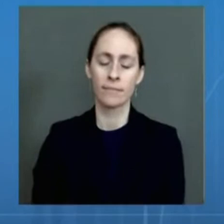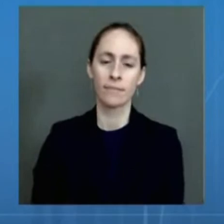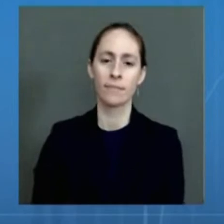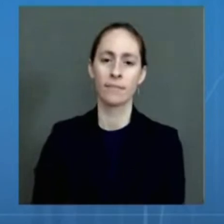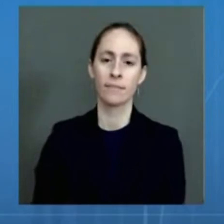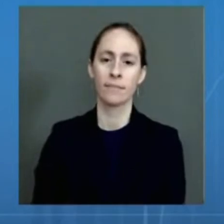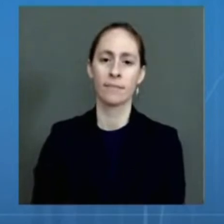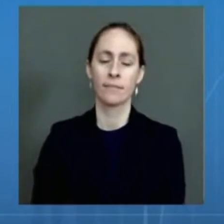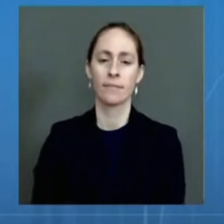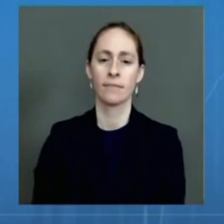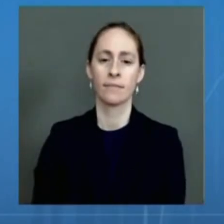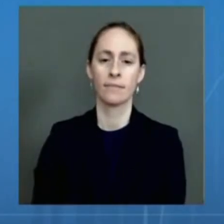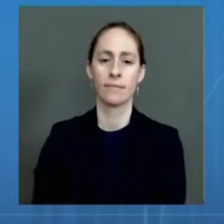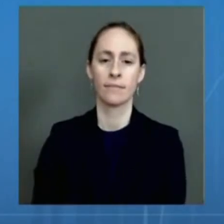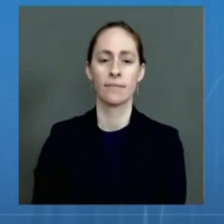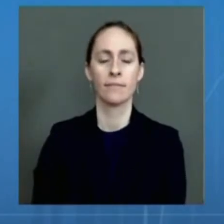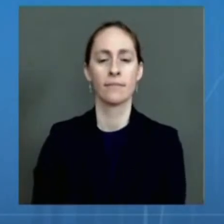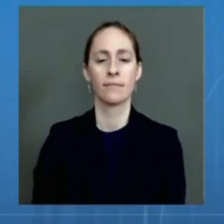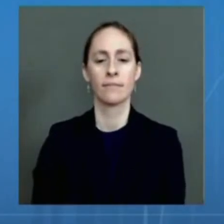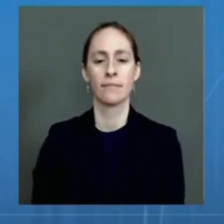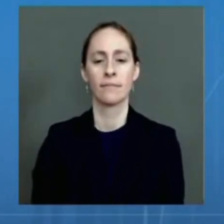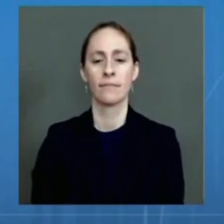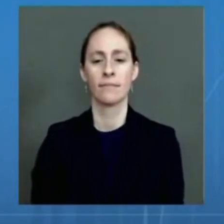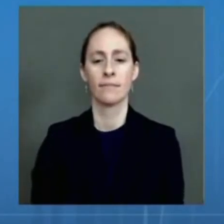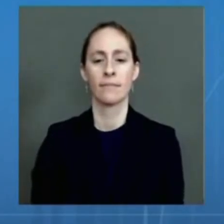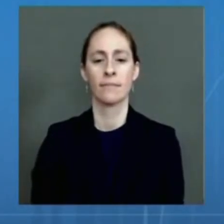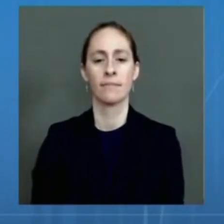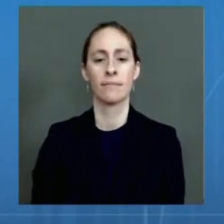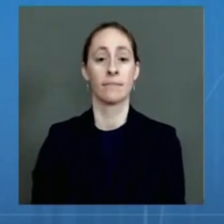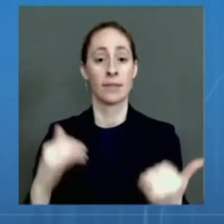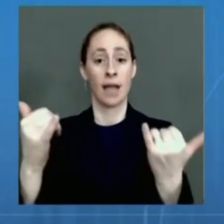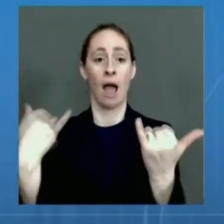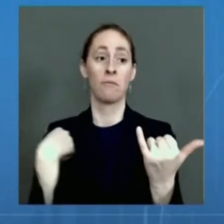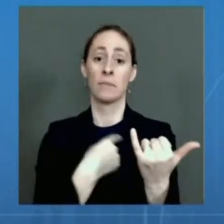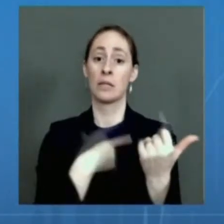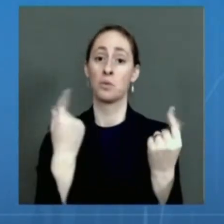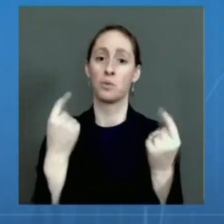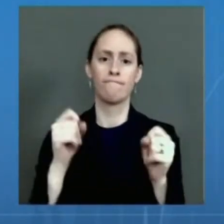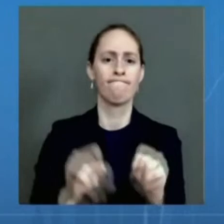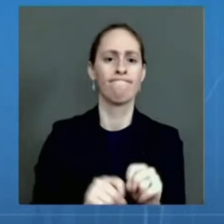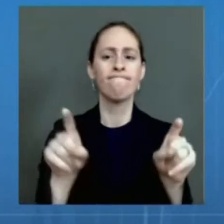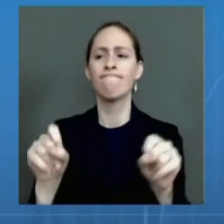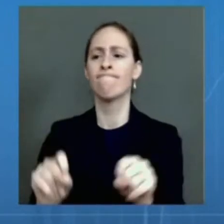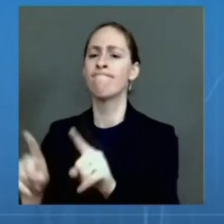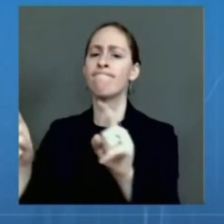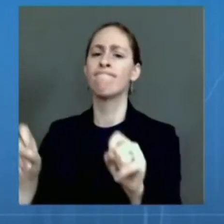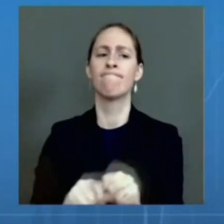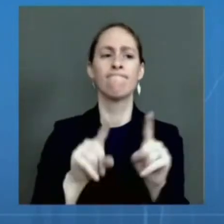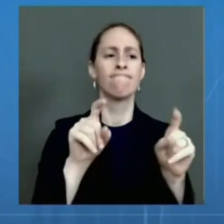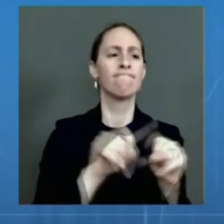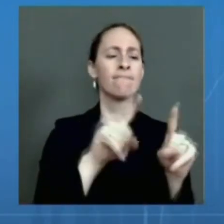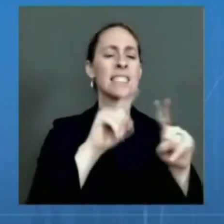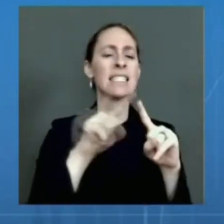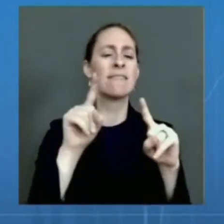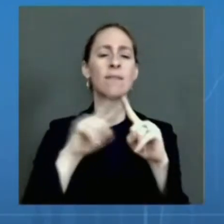TIME FIVE TO ELEVEN-YEAR-OLD MIGHT GET THEIR FIRST SHOT.